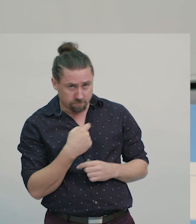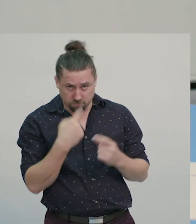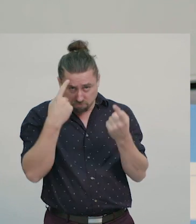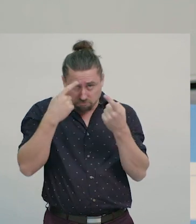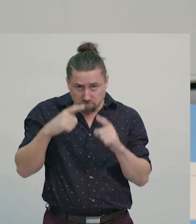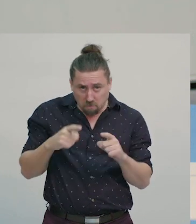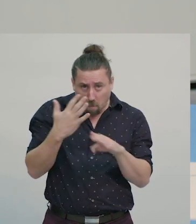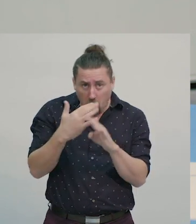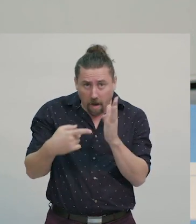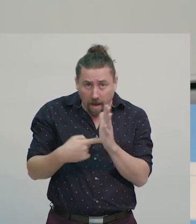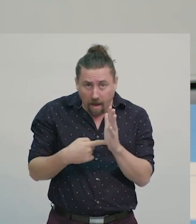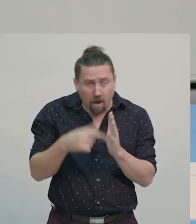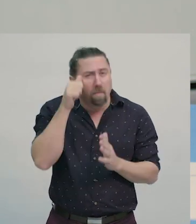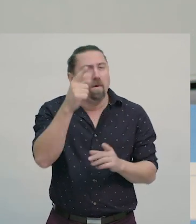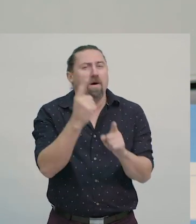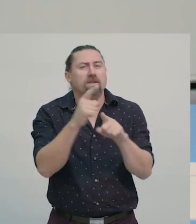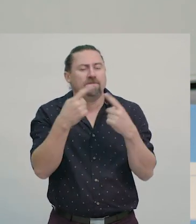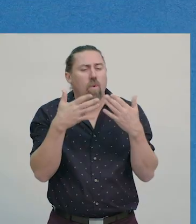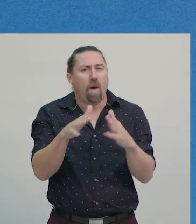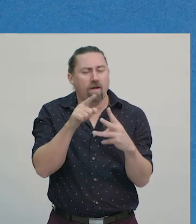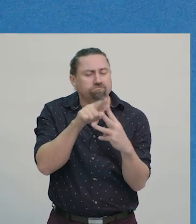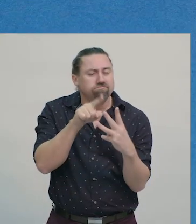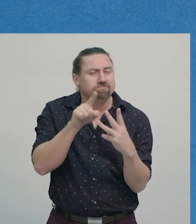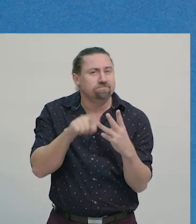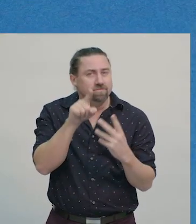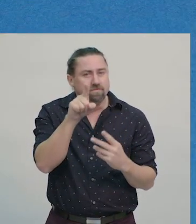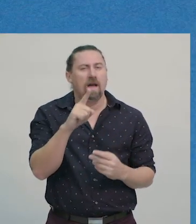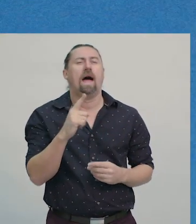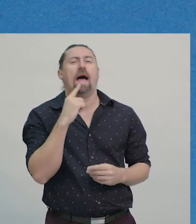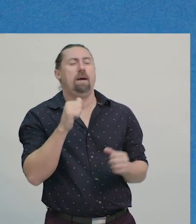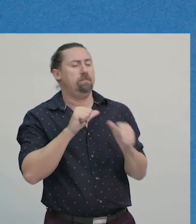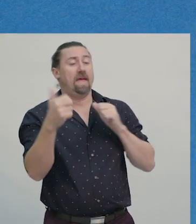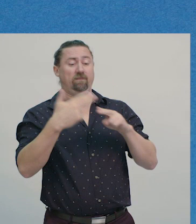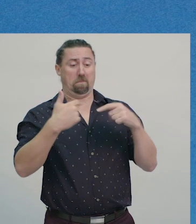There's many different ways we can find this, but this is the method that works best for me.